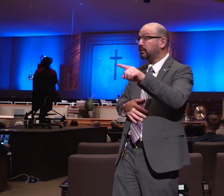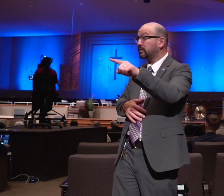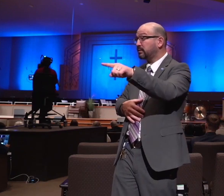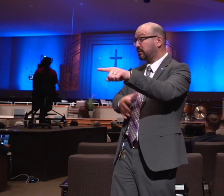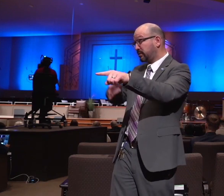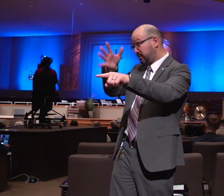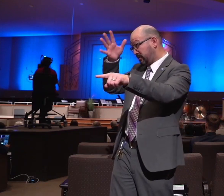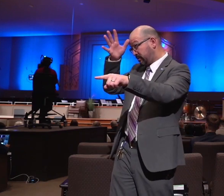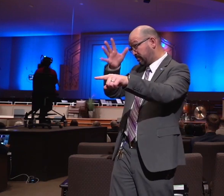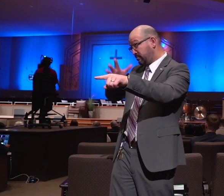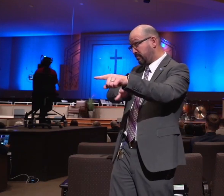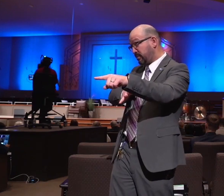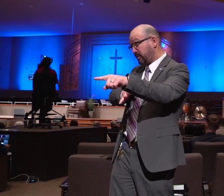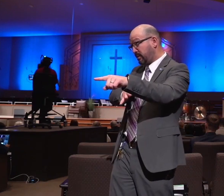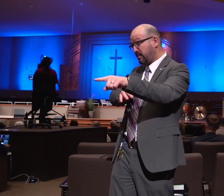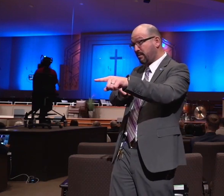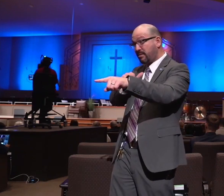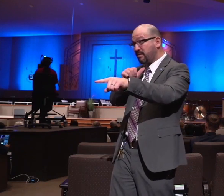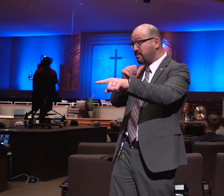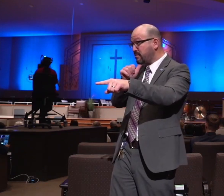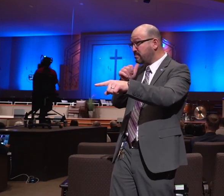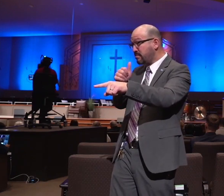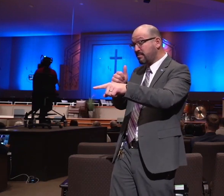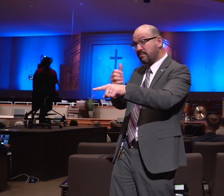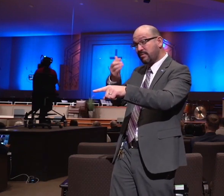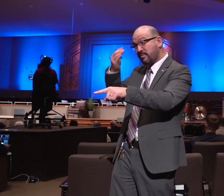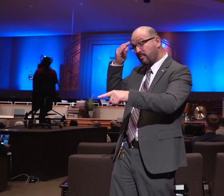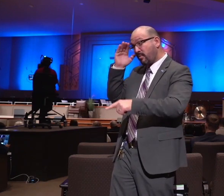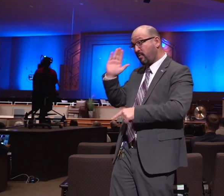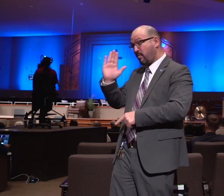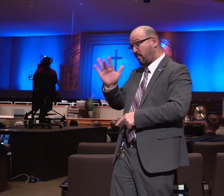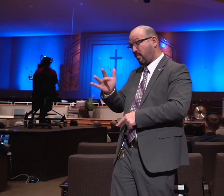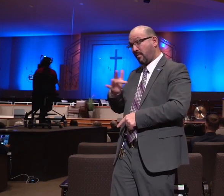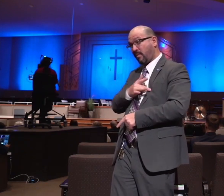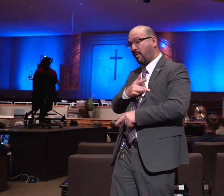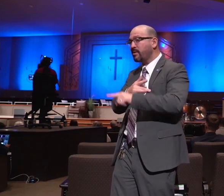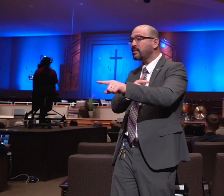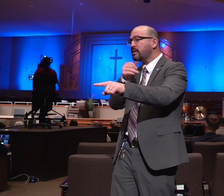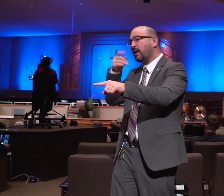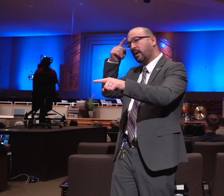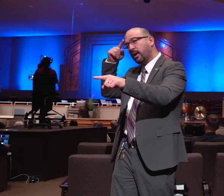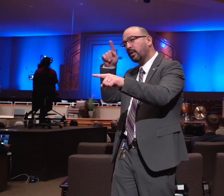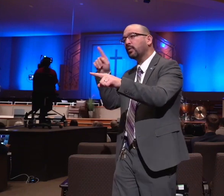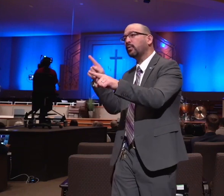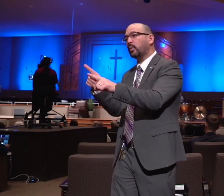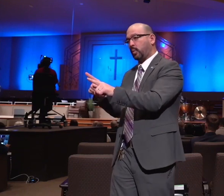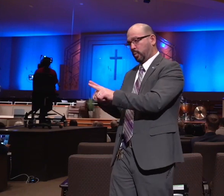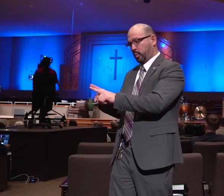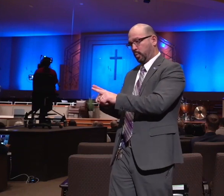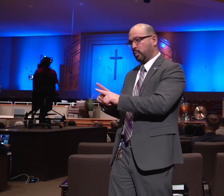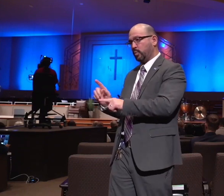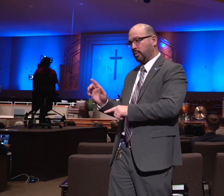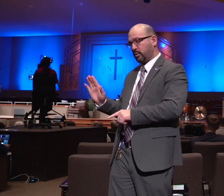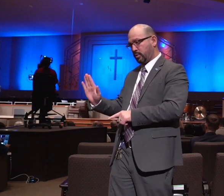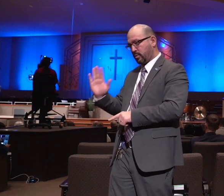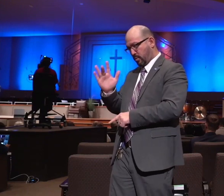that was a death sentence from Scott